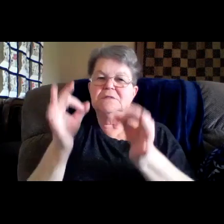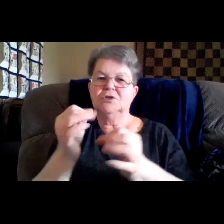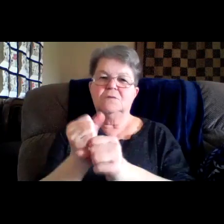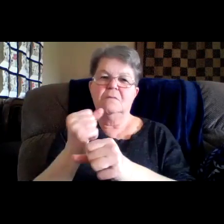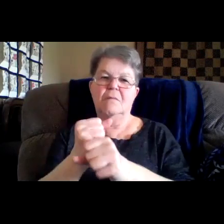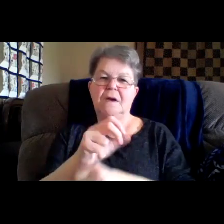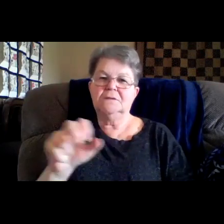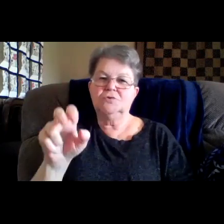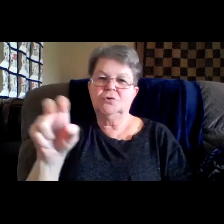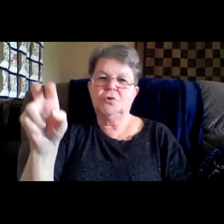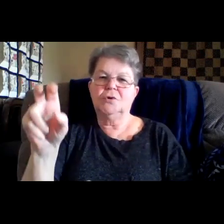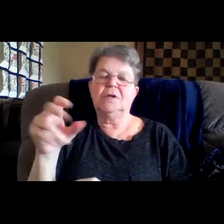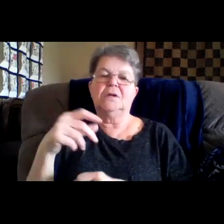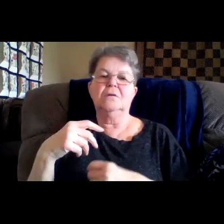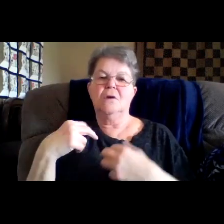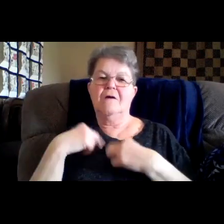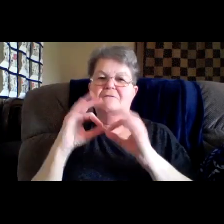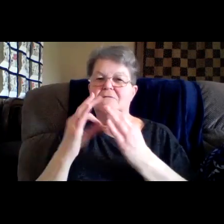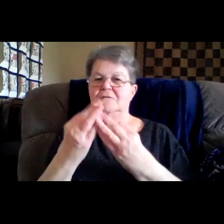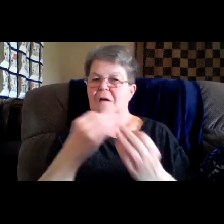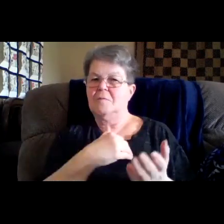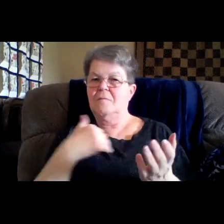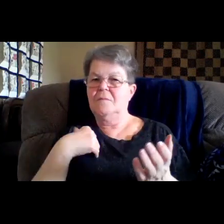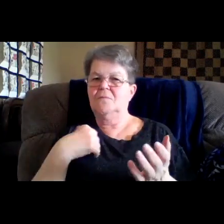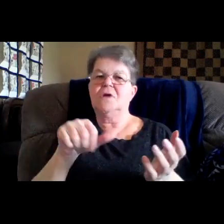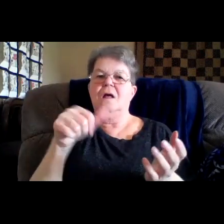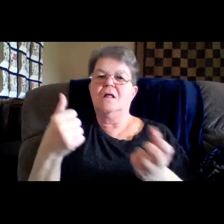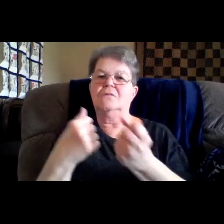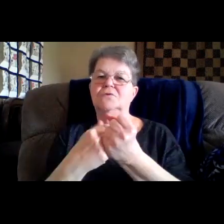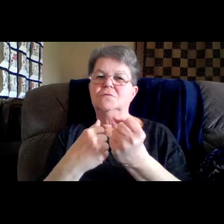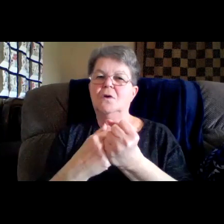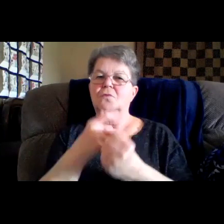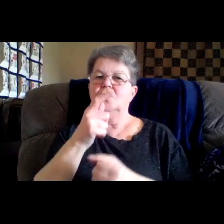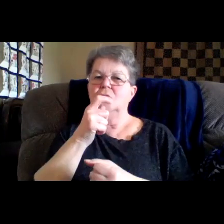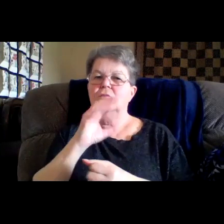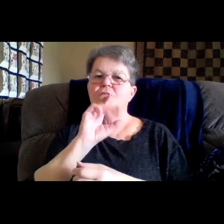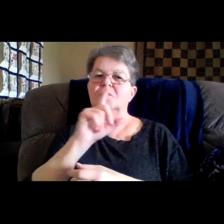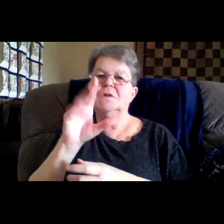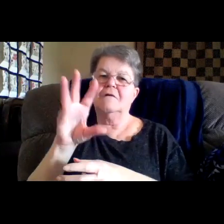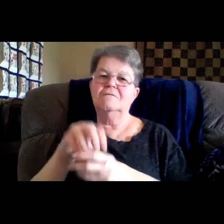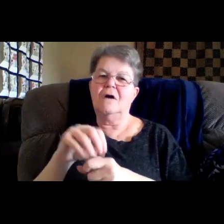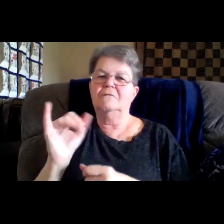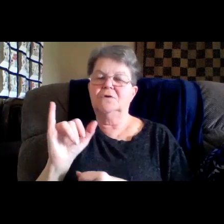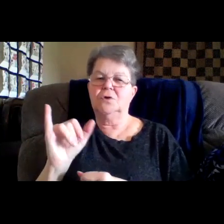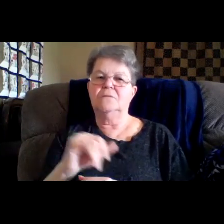We have family members, other supporters who have been really involved as well. Alright, next slide.